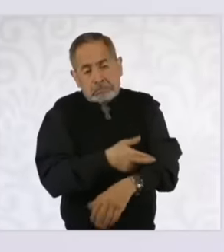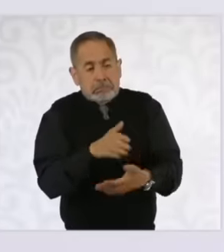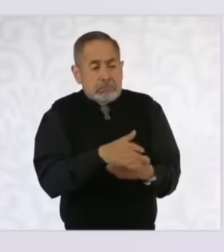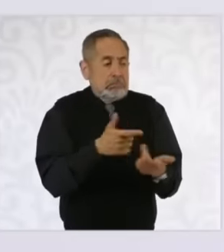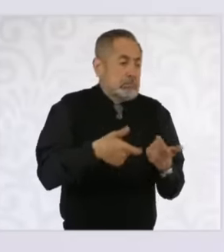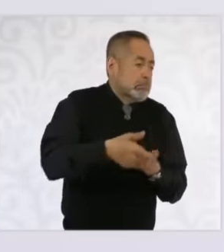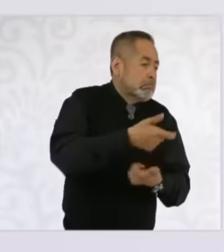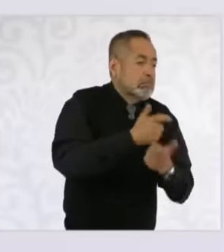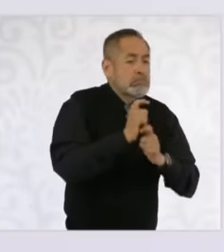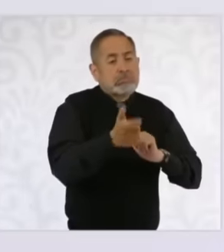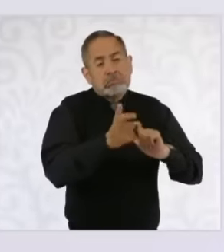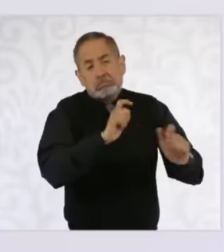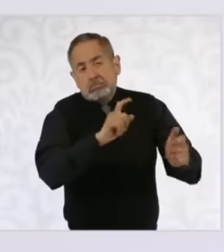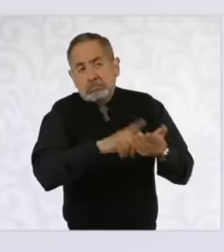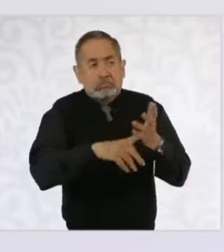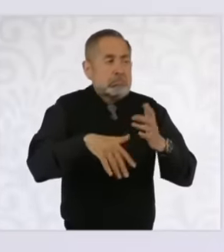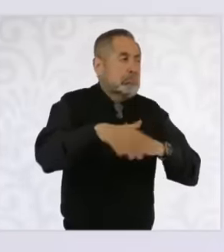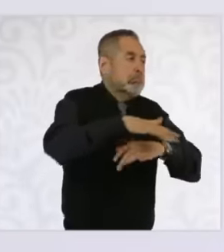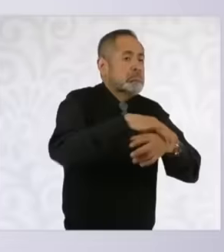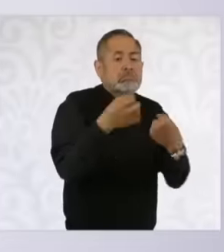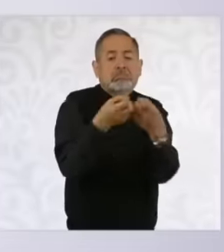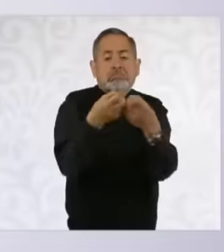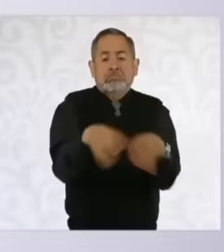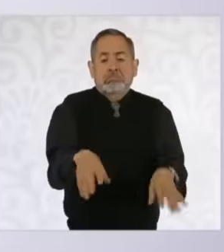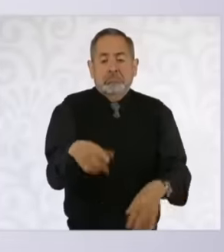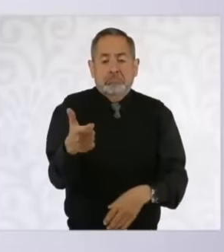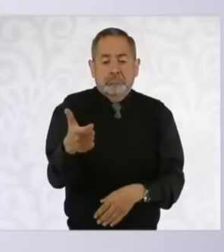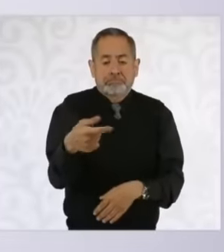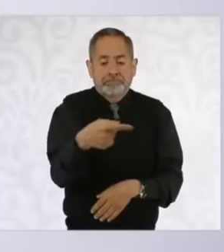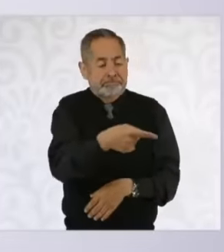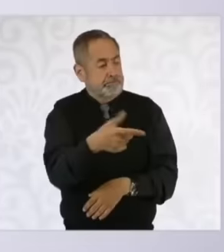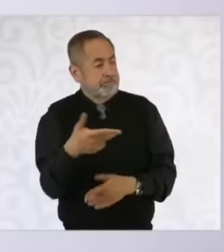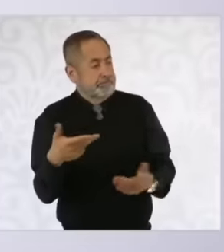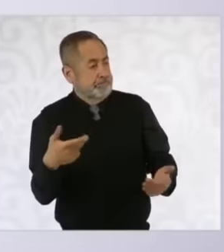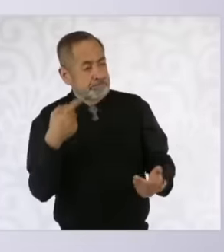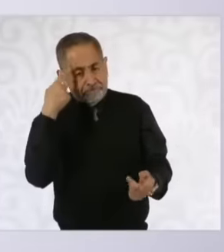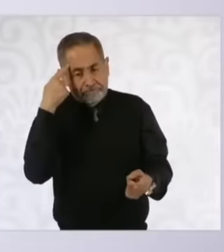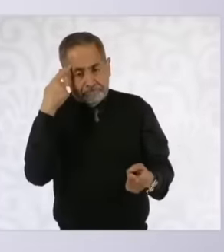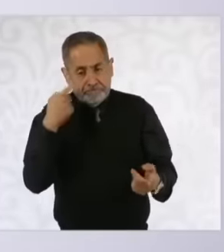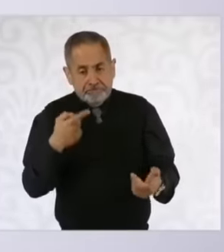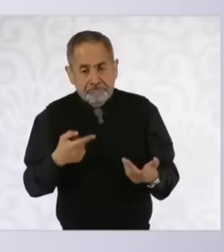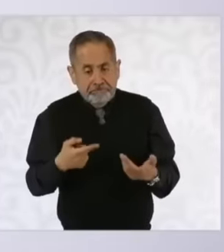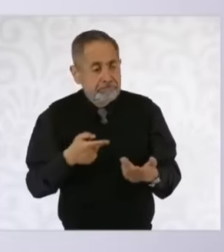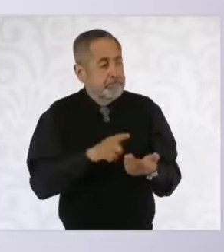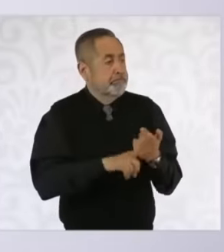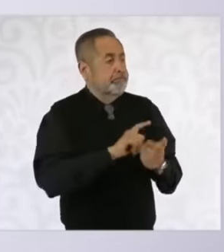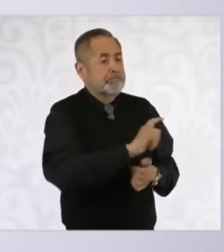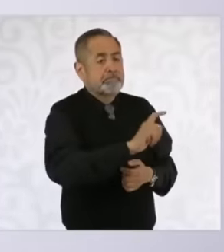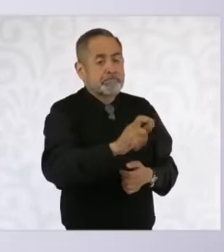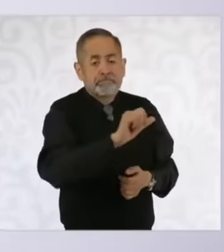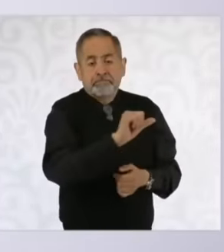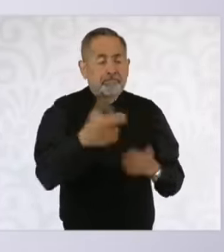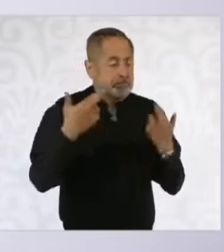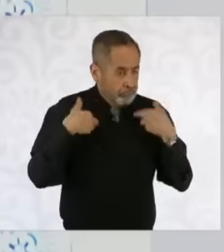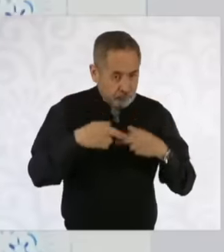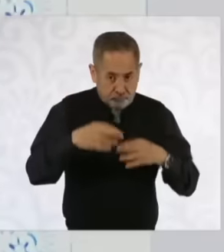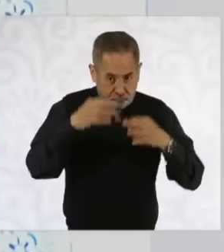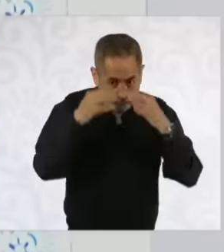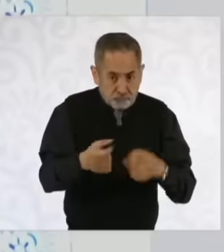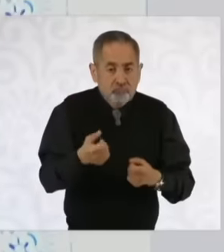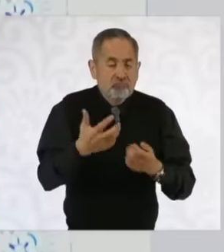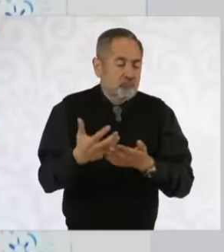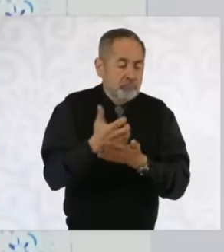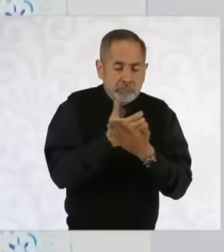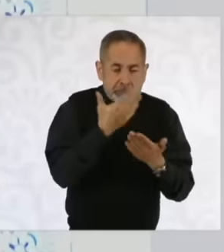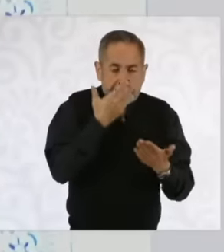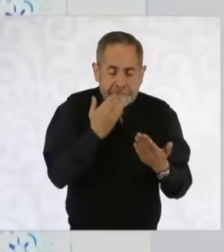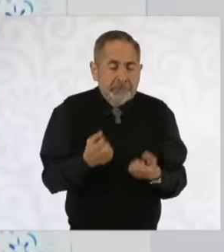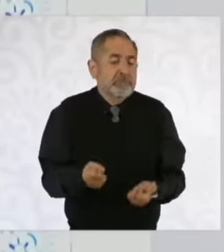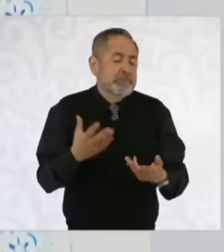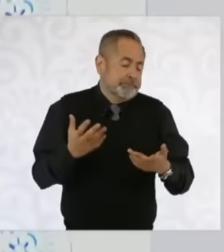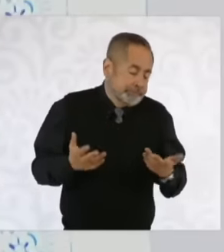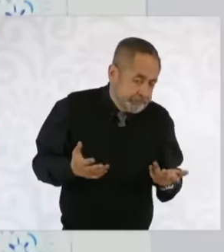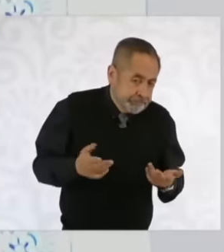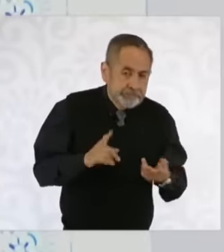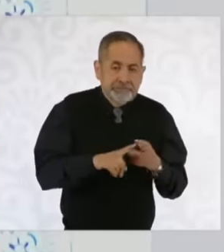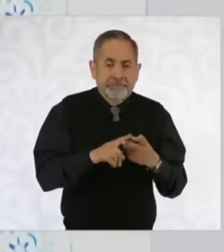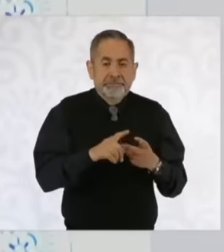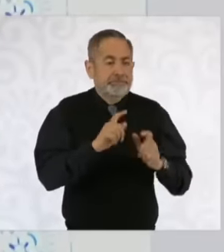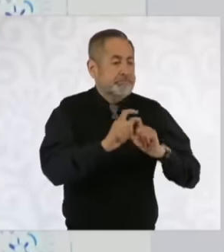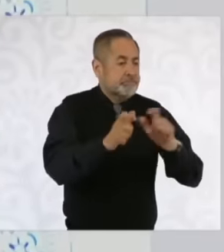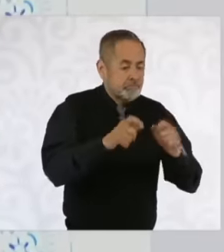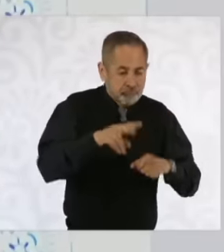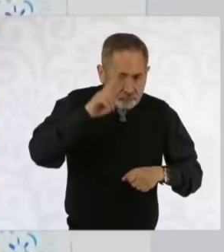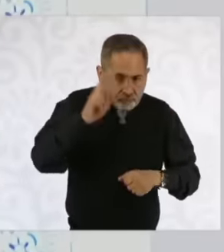It goes directly to the professors regarding substantive activities, teaching,